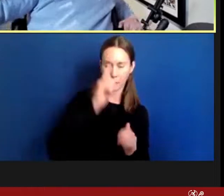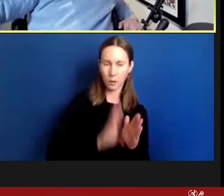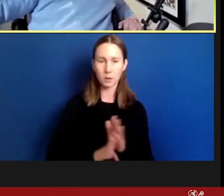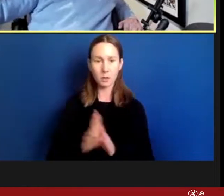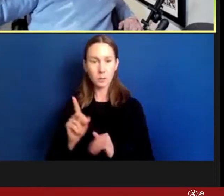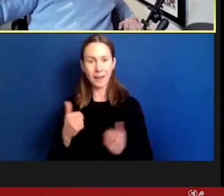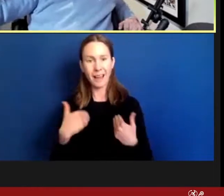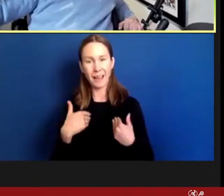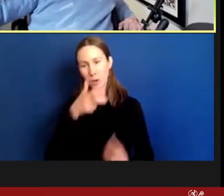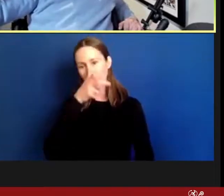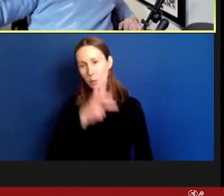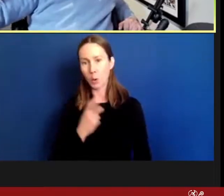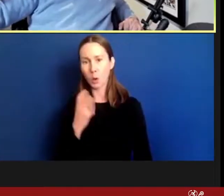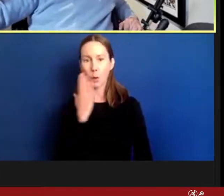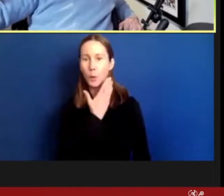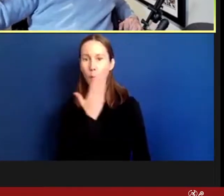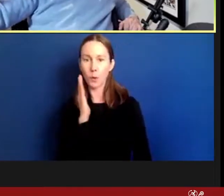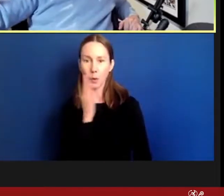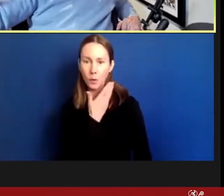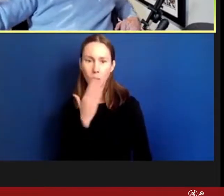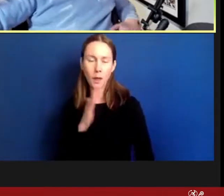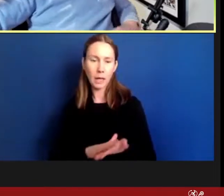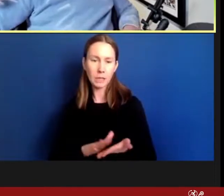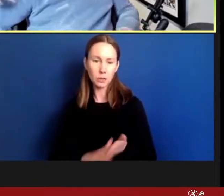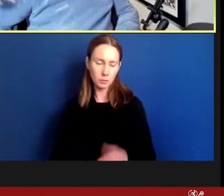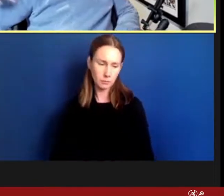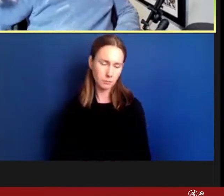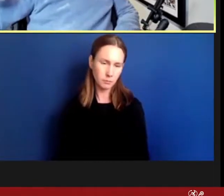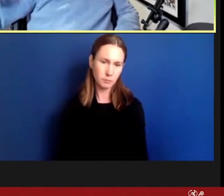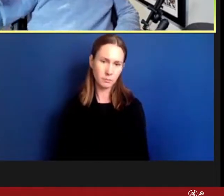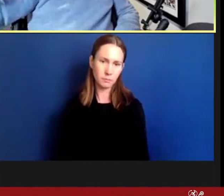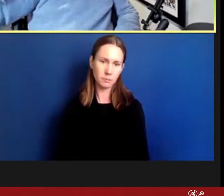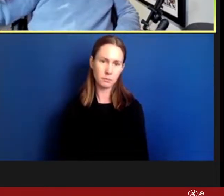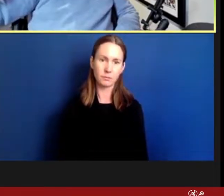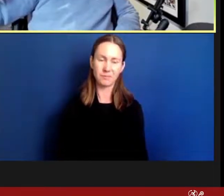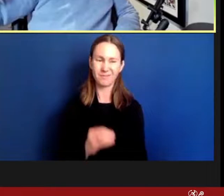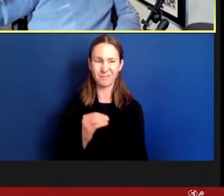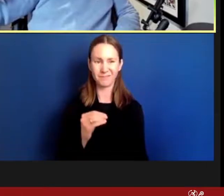periodontal disease, and untreated dental care in greater percentages than numbers